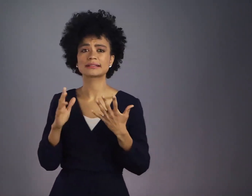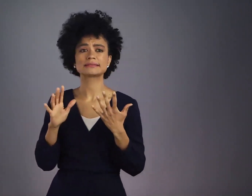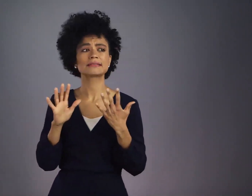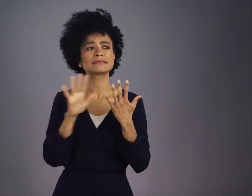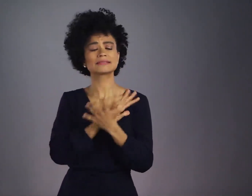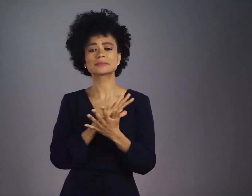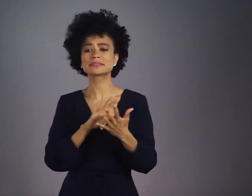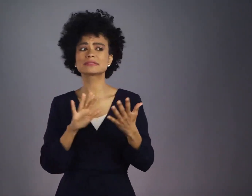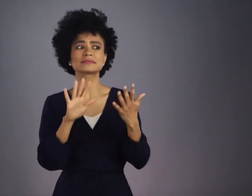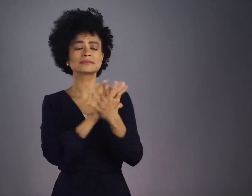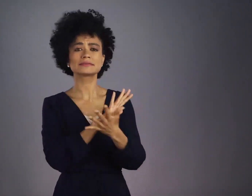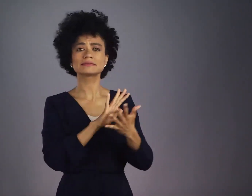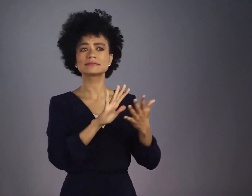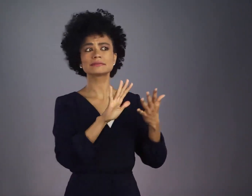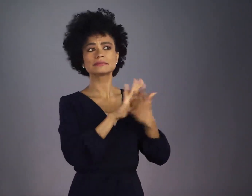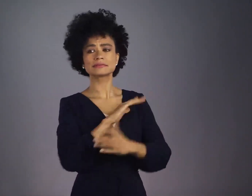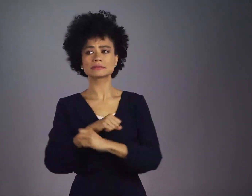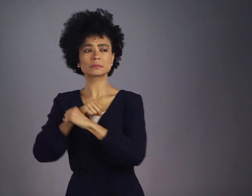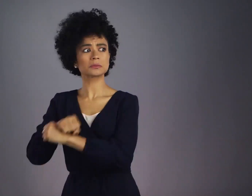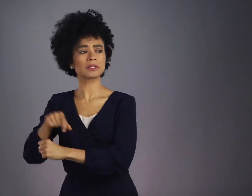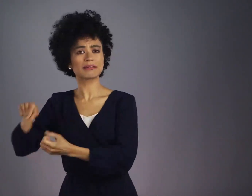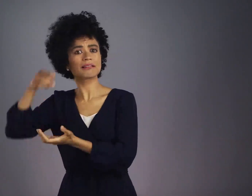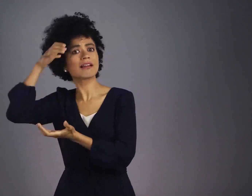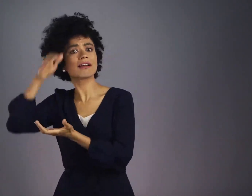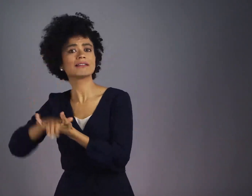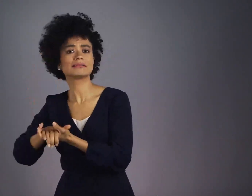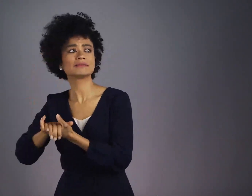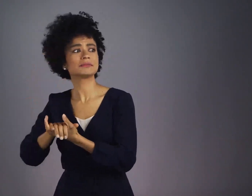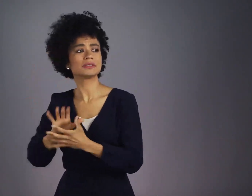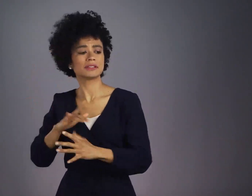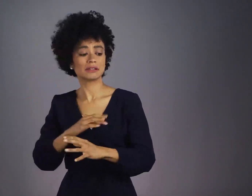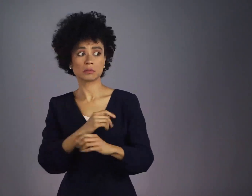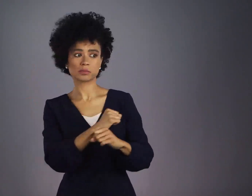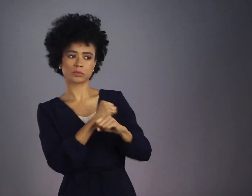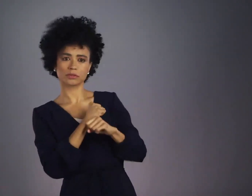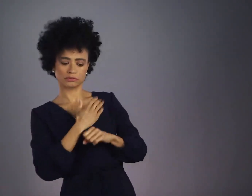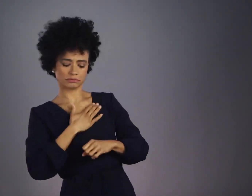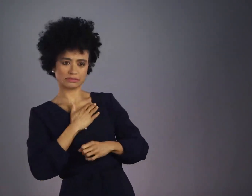We have told innumerable lies to protect our pride and our husbands' reputations.